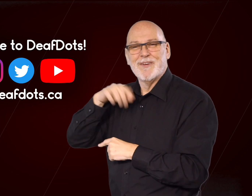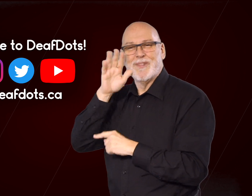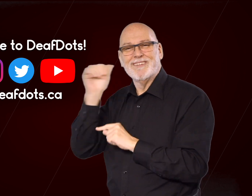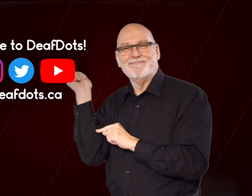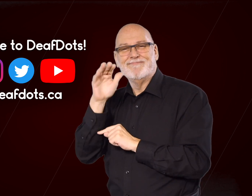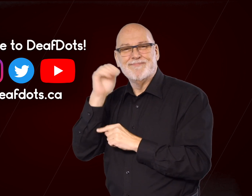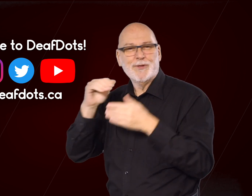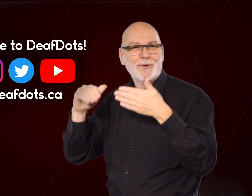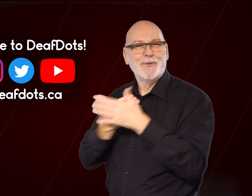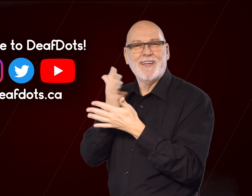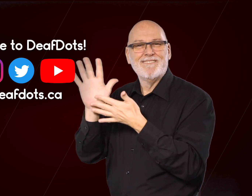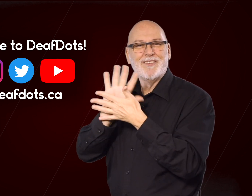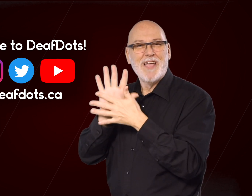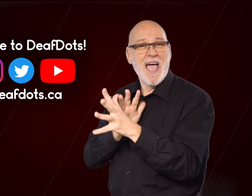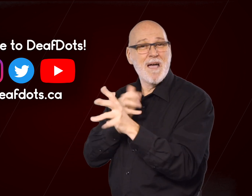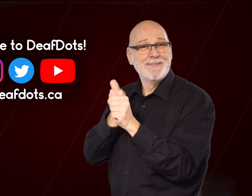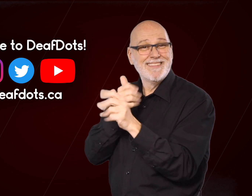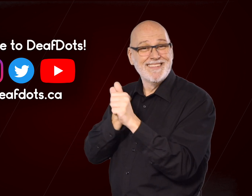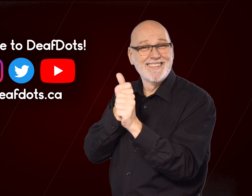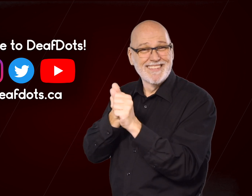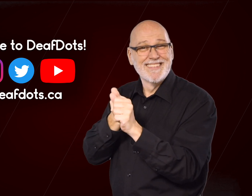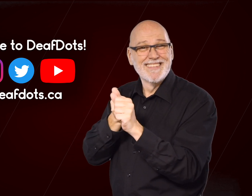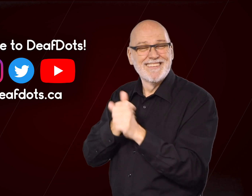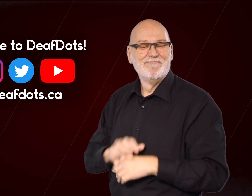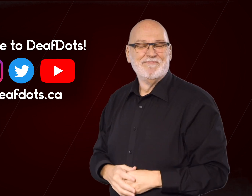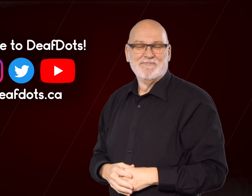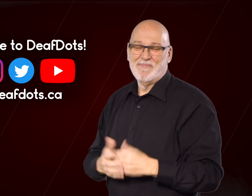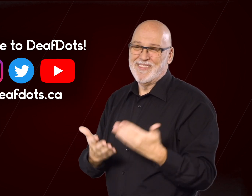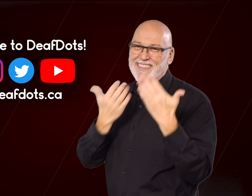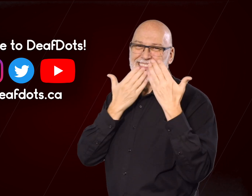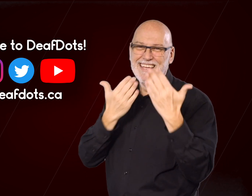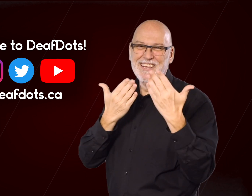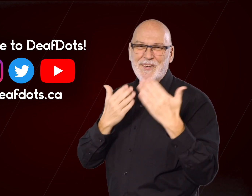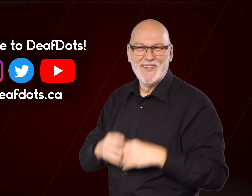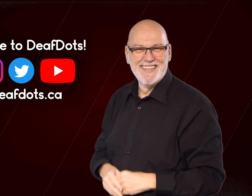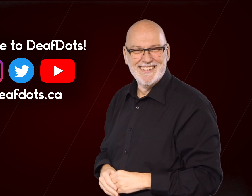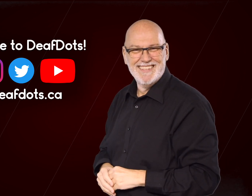to get new video updates!